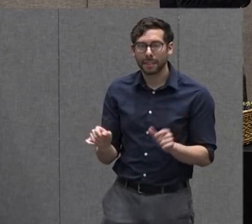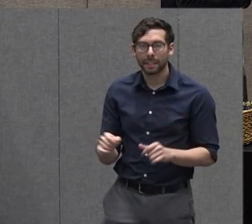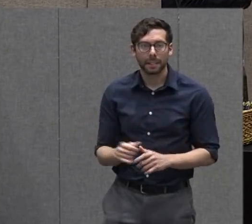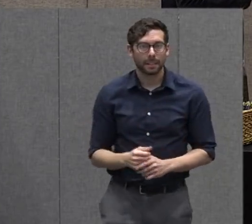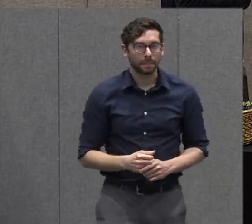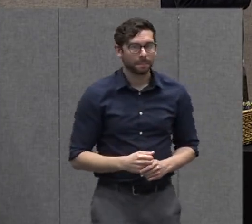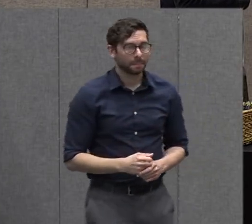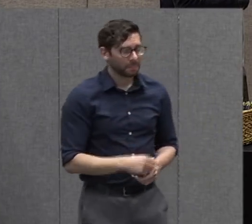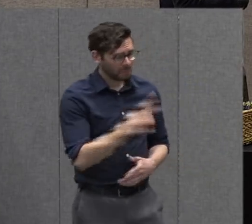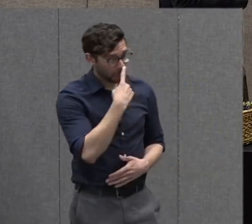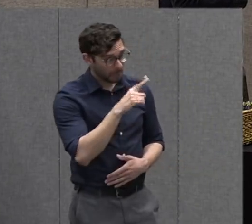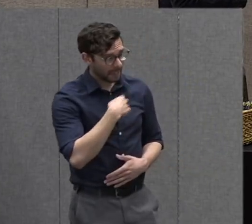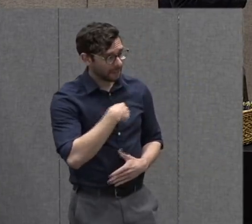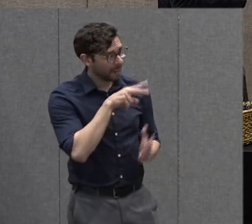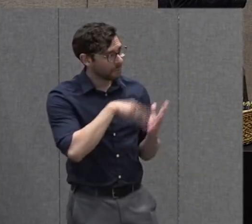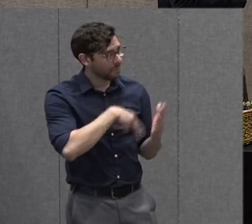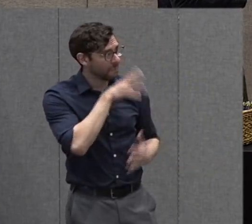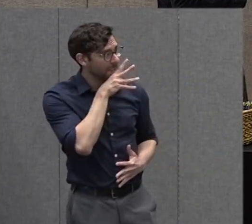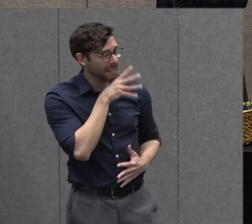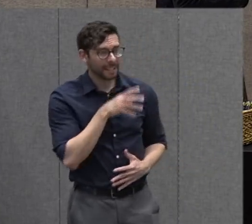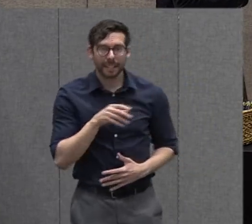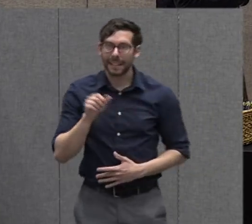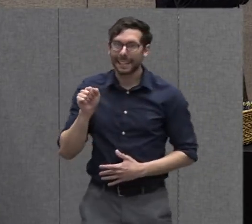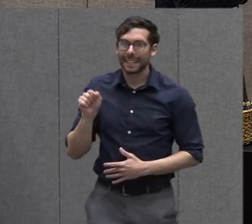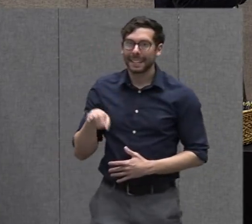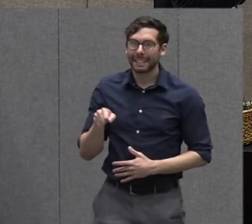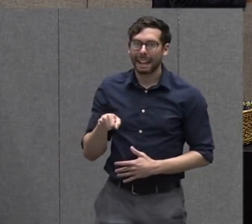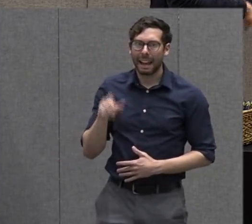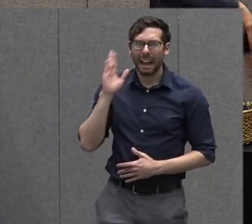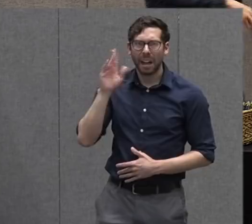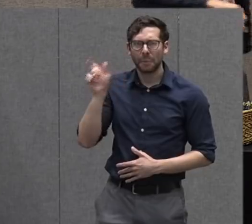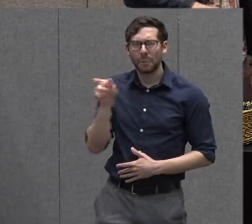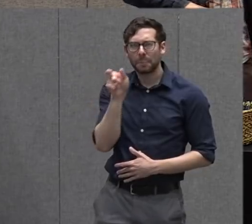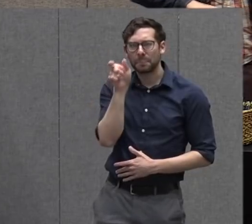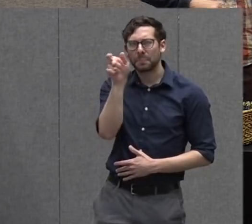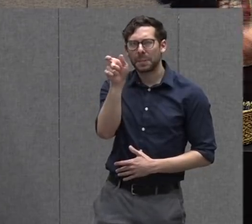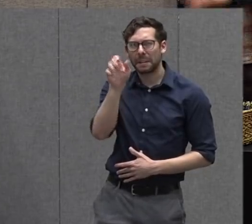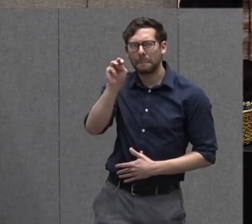a little baby my because we can check that to see how with a little caret.